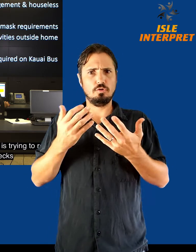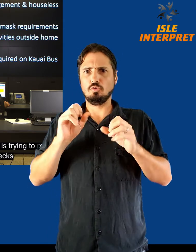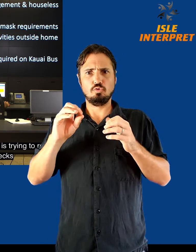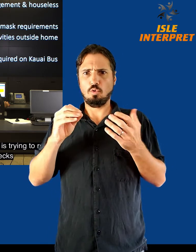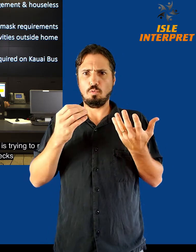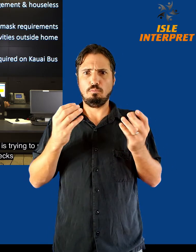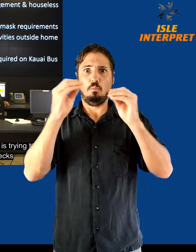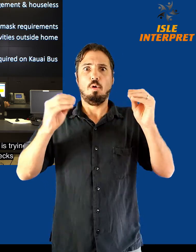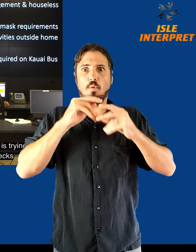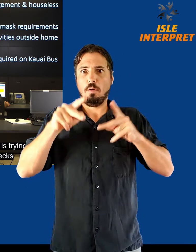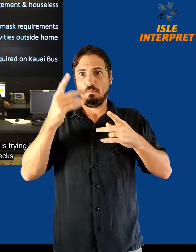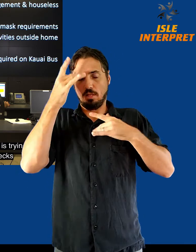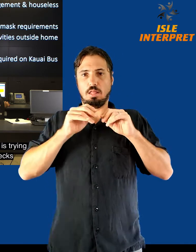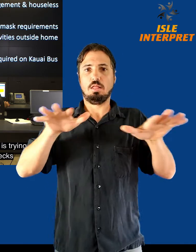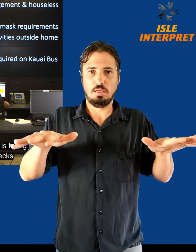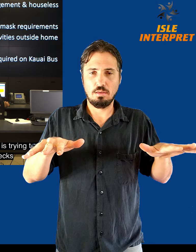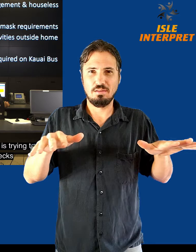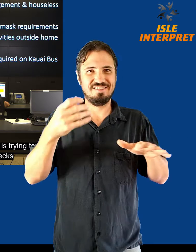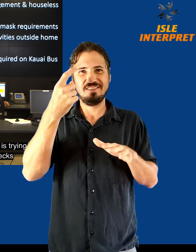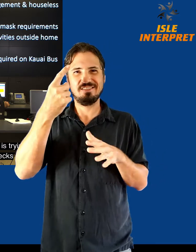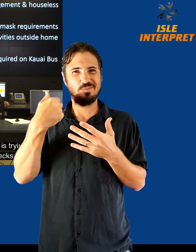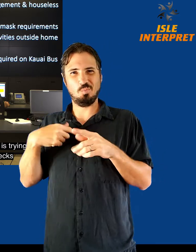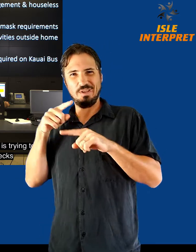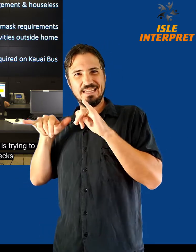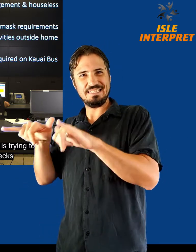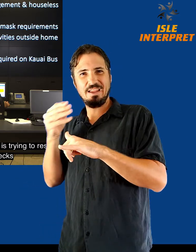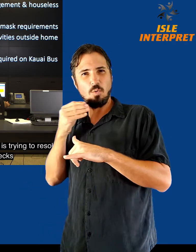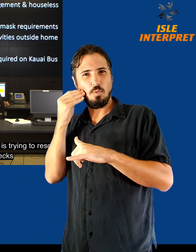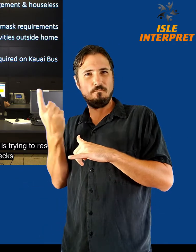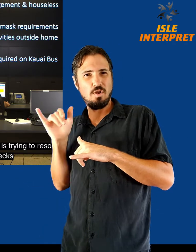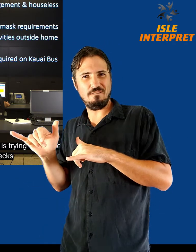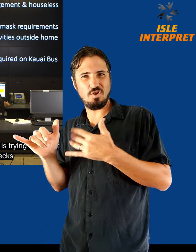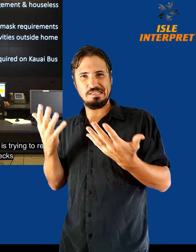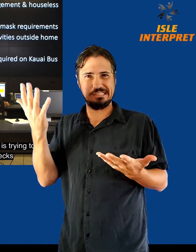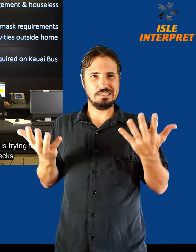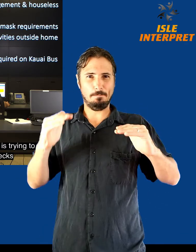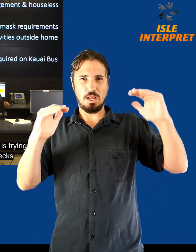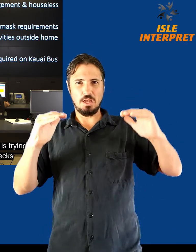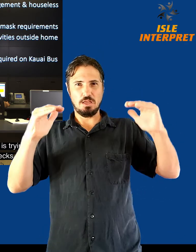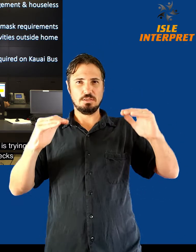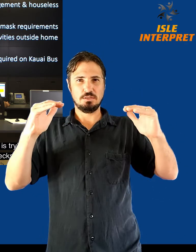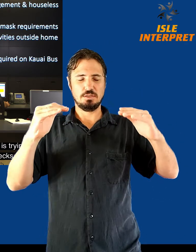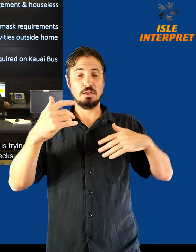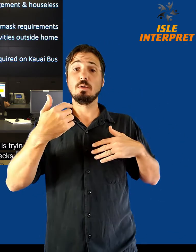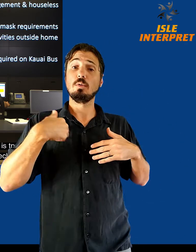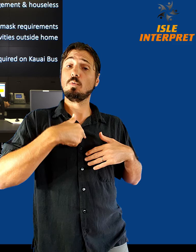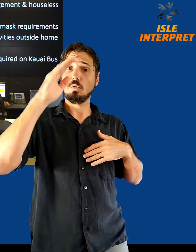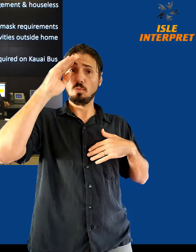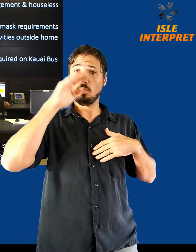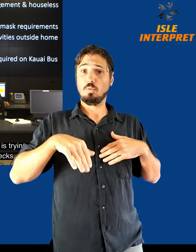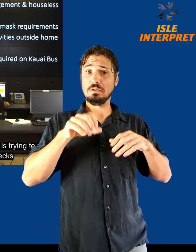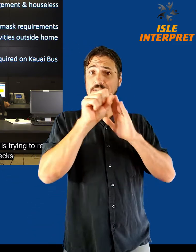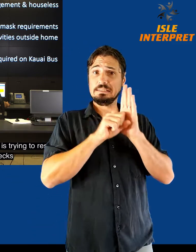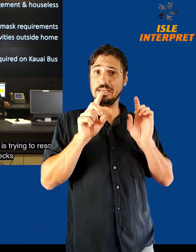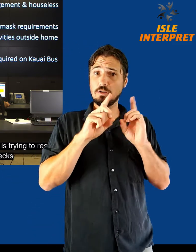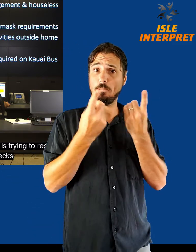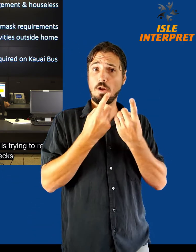We are well aware that the State Department of Labor and Industrial Relations is trying to resolve issues with processing unemployment claims and disbursing checks